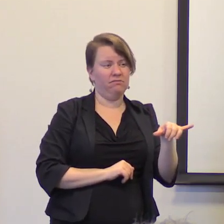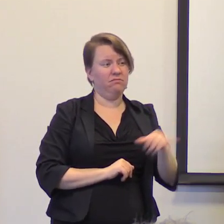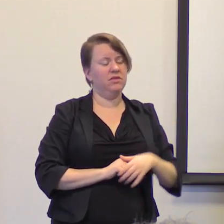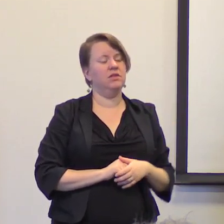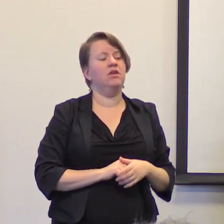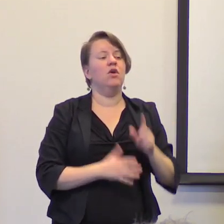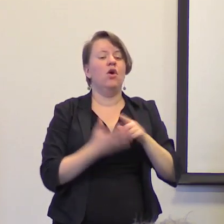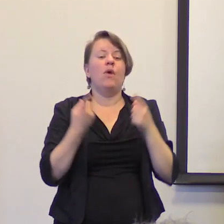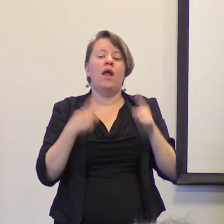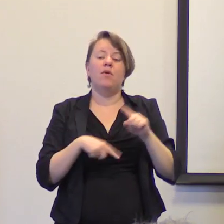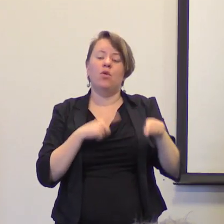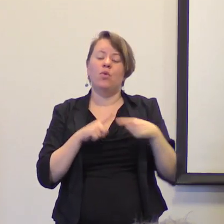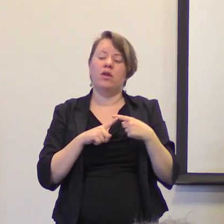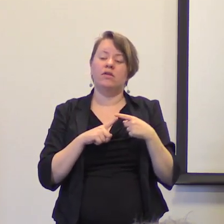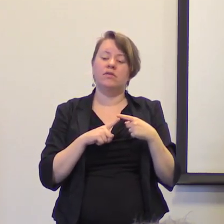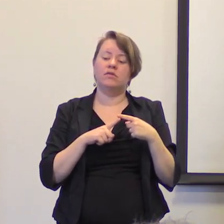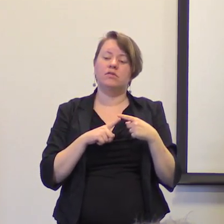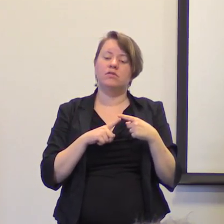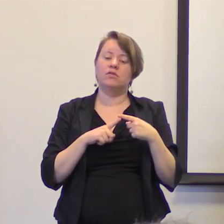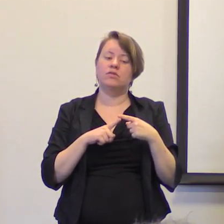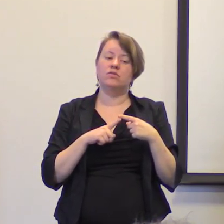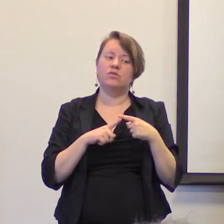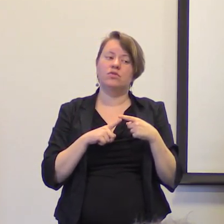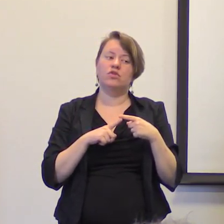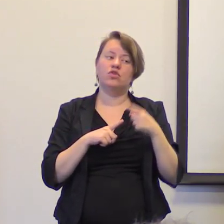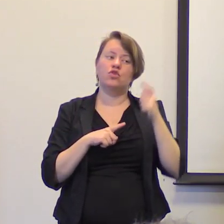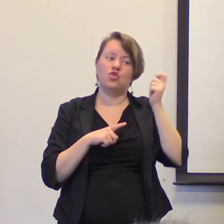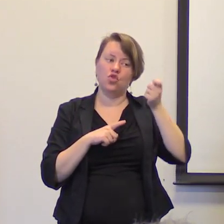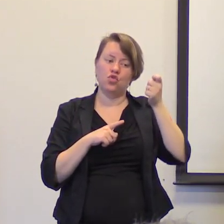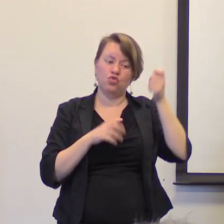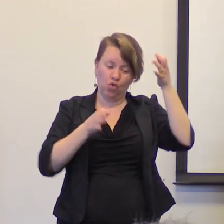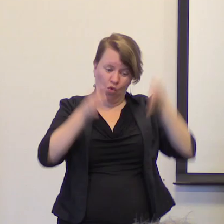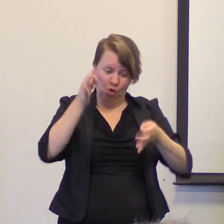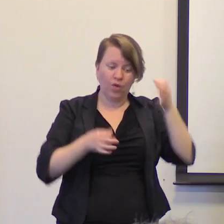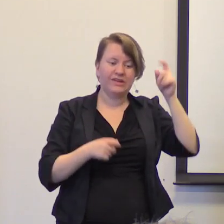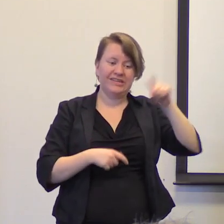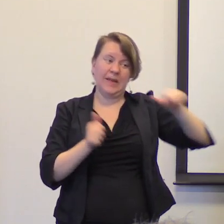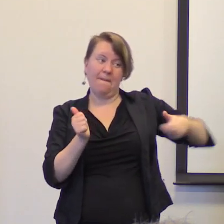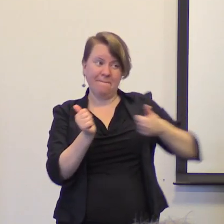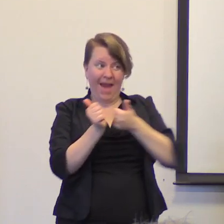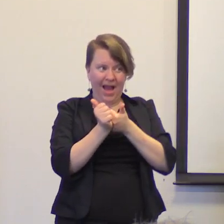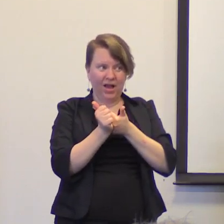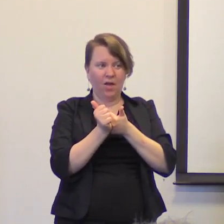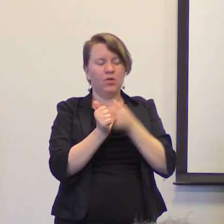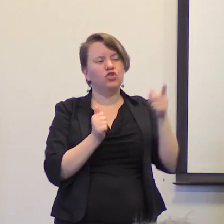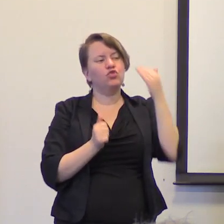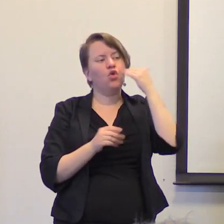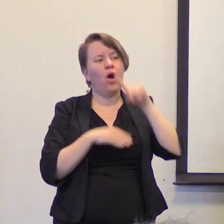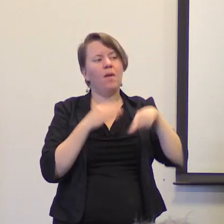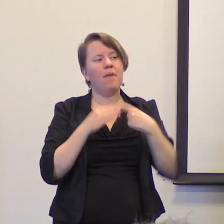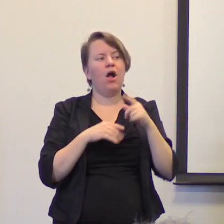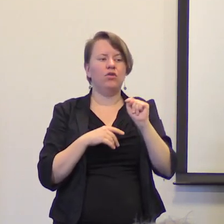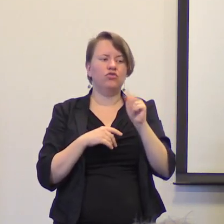What happened when, however, ... The courts need backup, and that's why I think you're right to be concerned. Do you know about the Trail of Tears? Marco: Yeah.